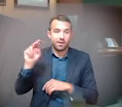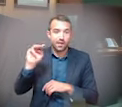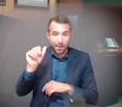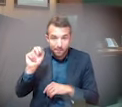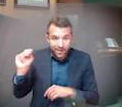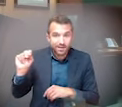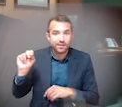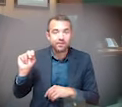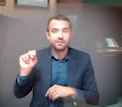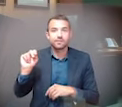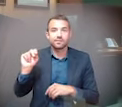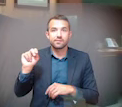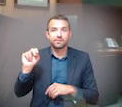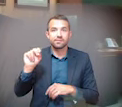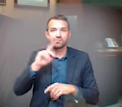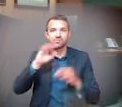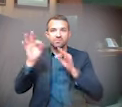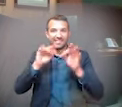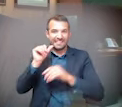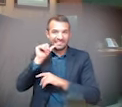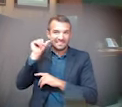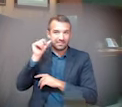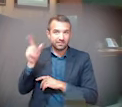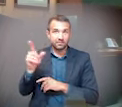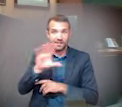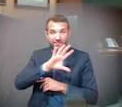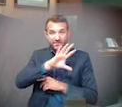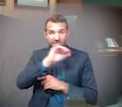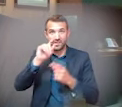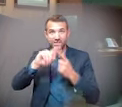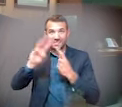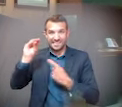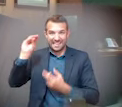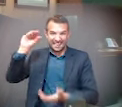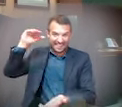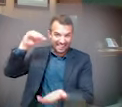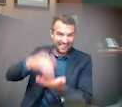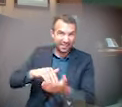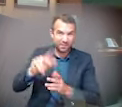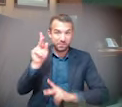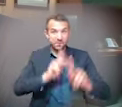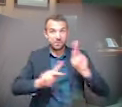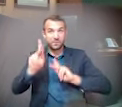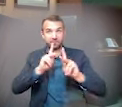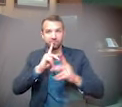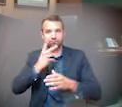to 60,000 people who have died from COVID were in institutions.